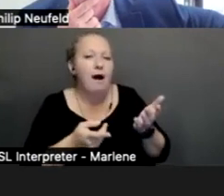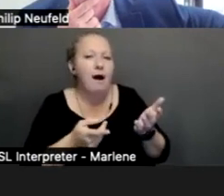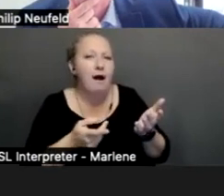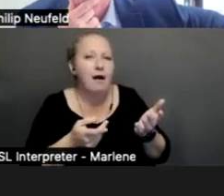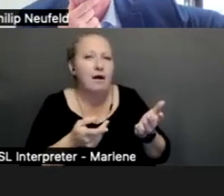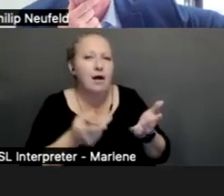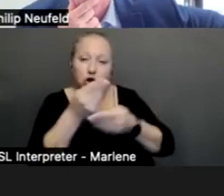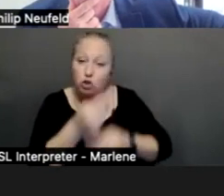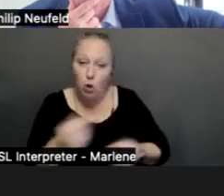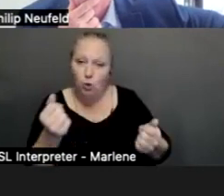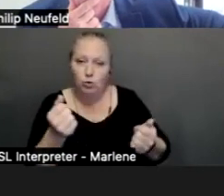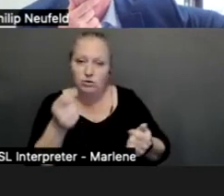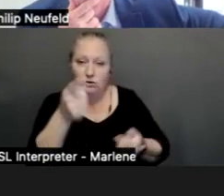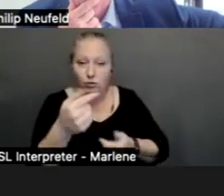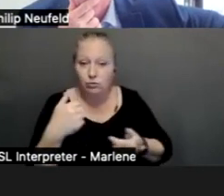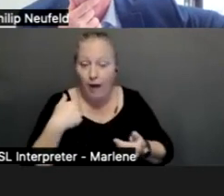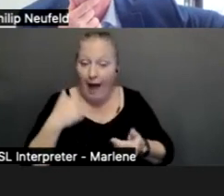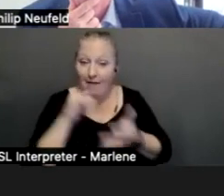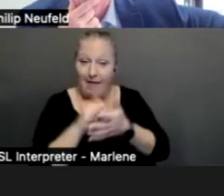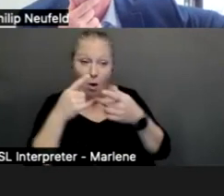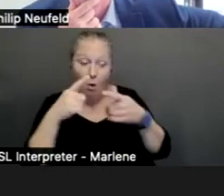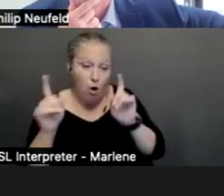solutions have been out there that that may be working for you that that other